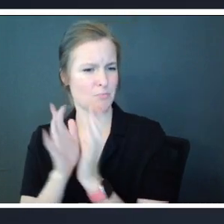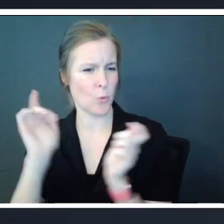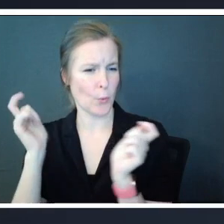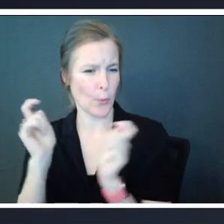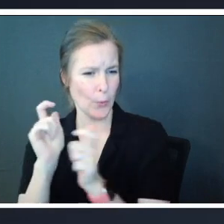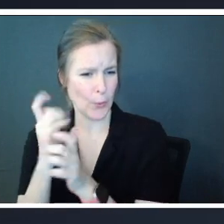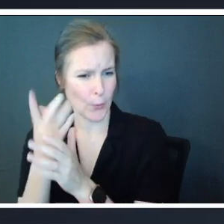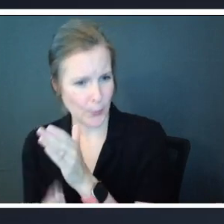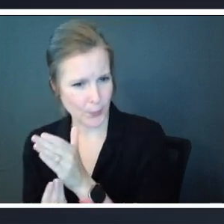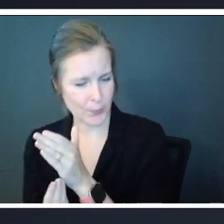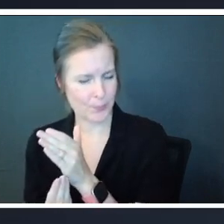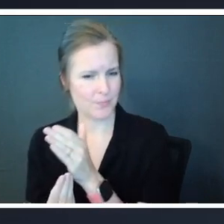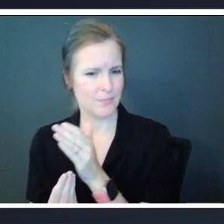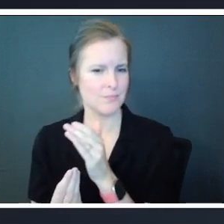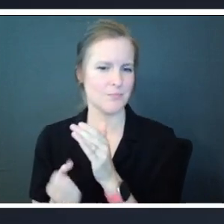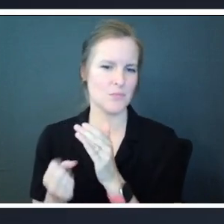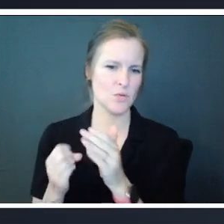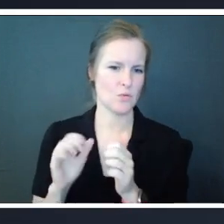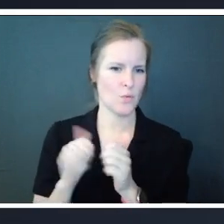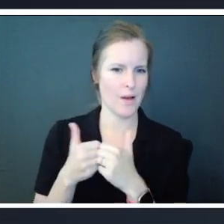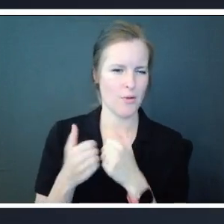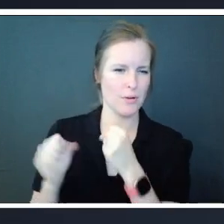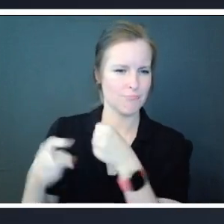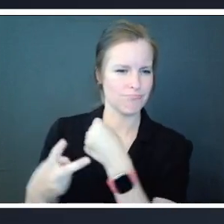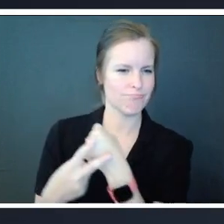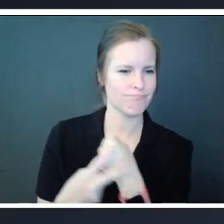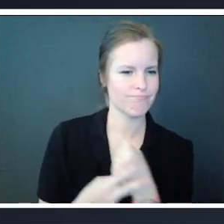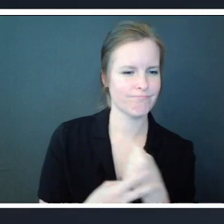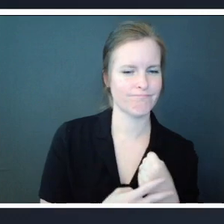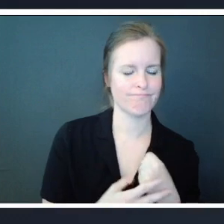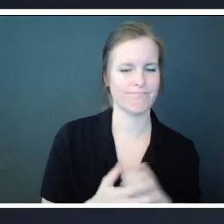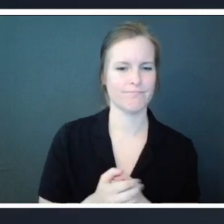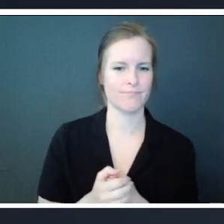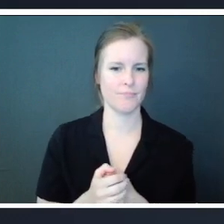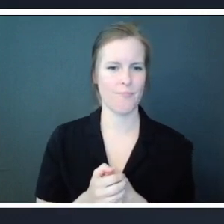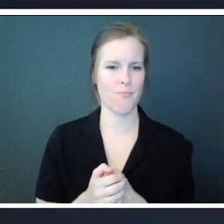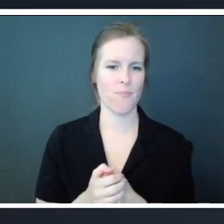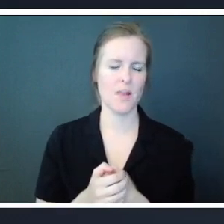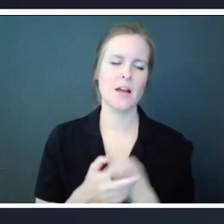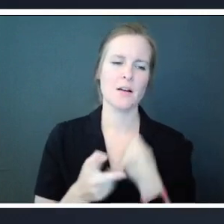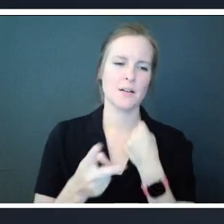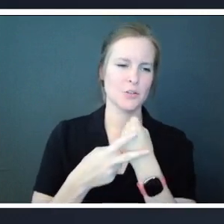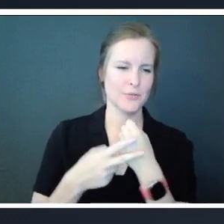thrive in the wild. Conservation biology can mean many things, but one of the keys is that we are